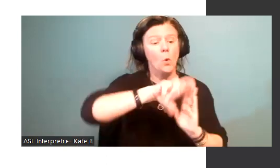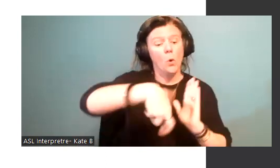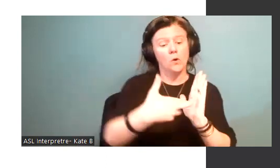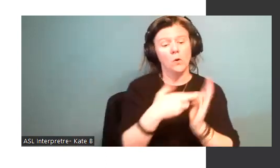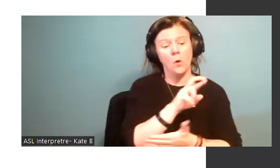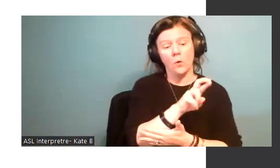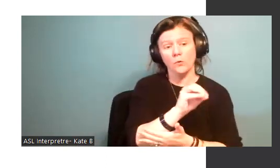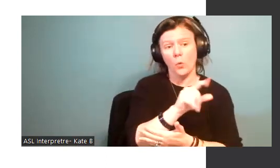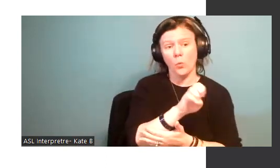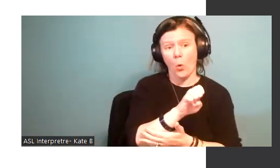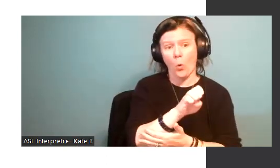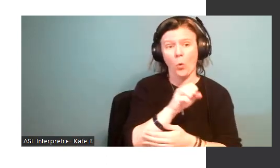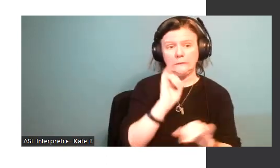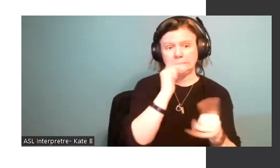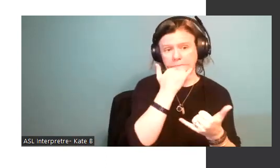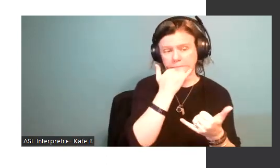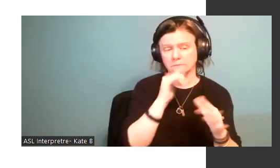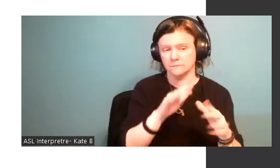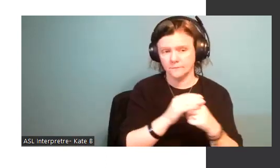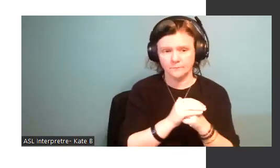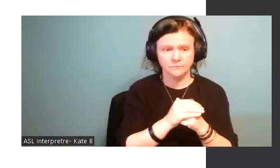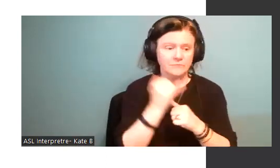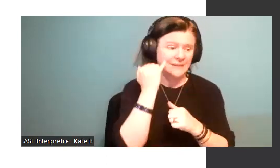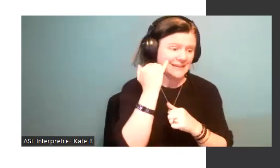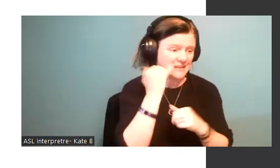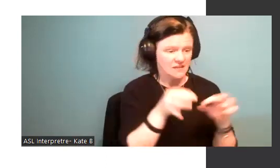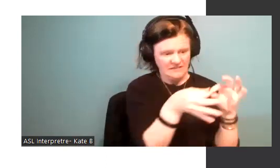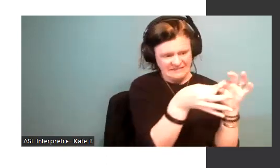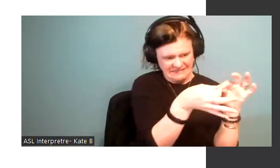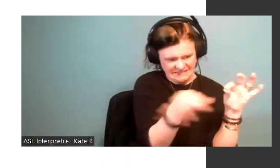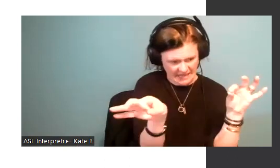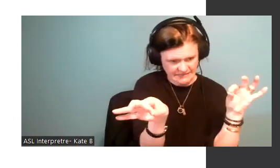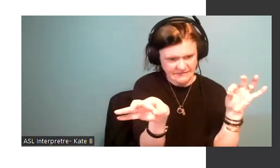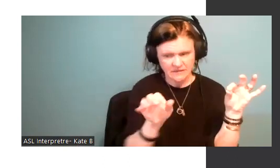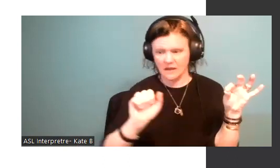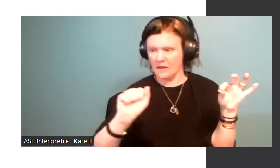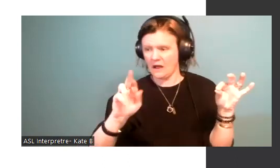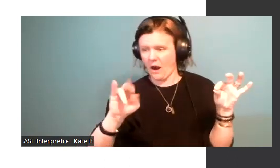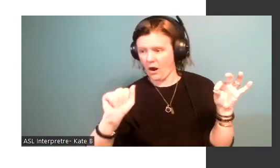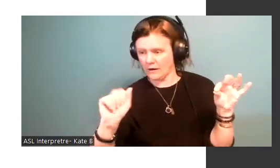have compatibility issues, especially newer aspects of ARIA that you need to be aware of.